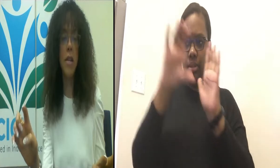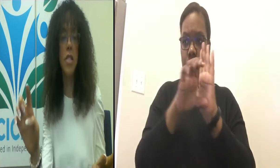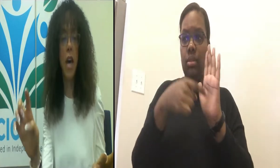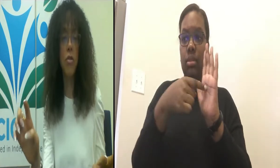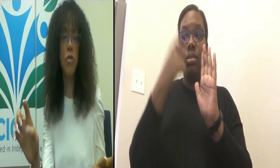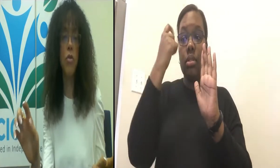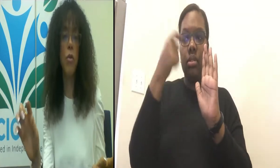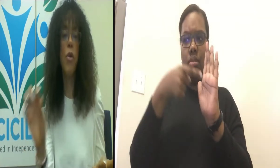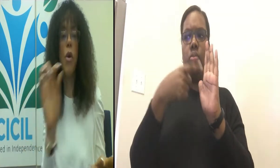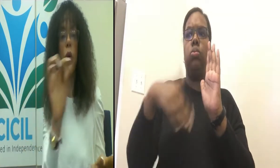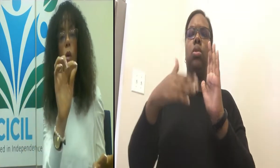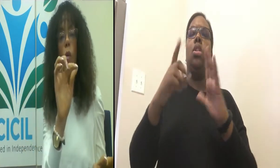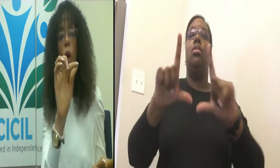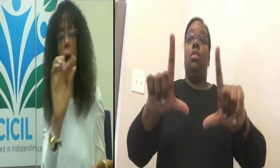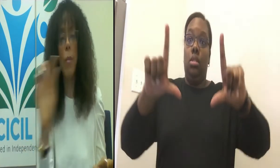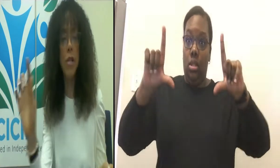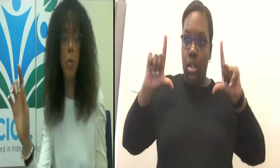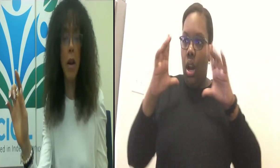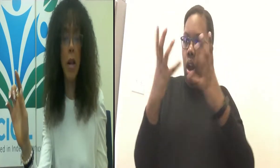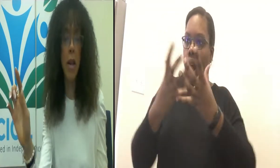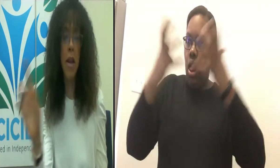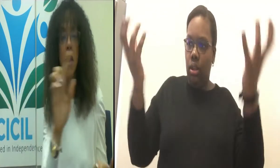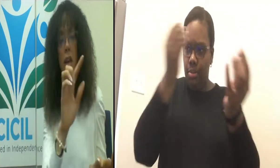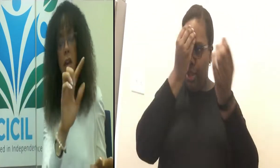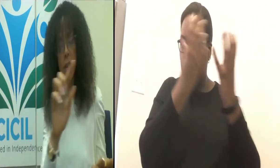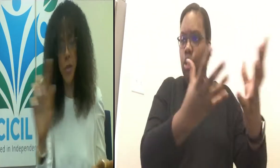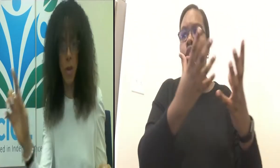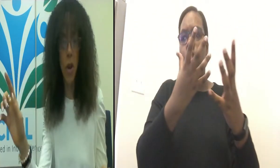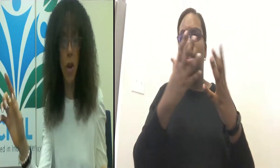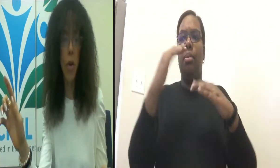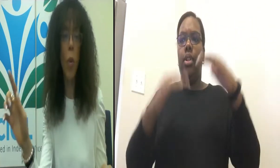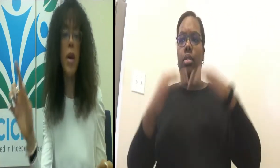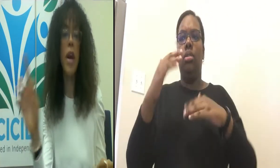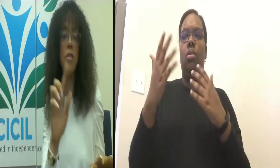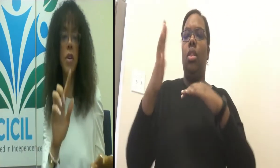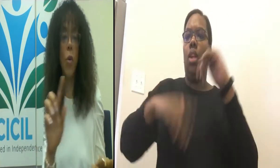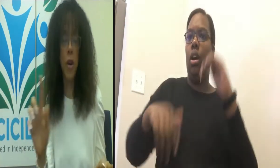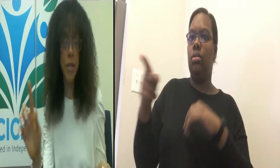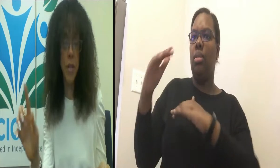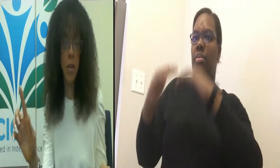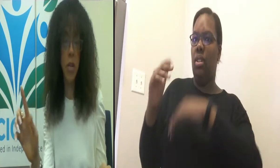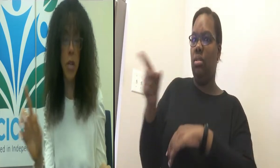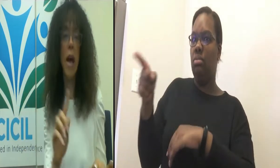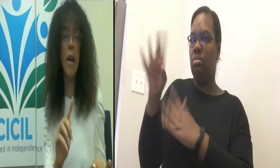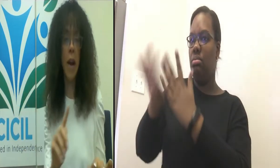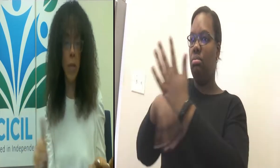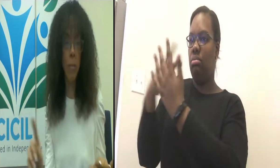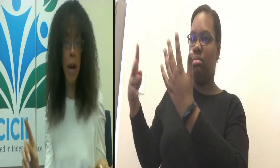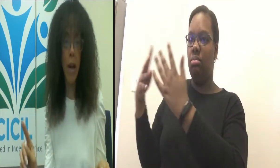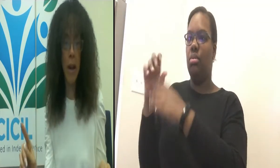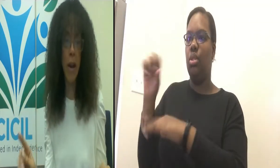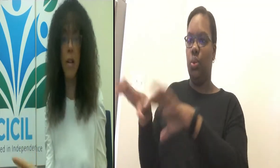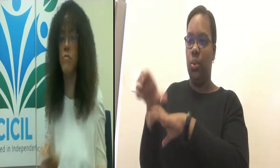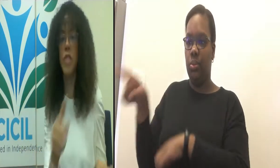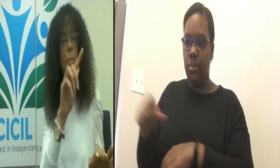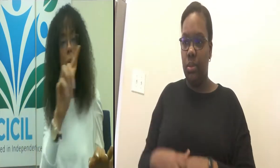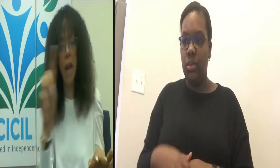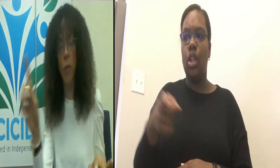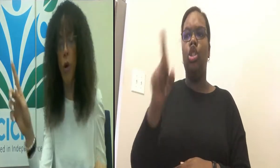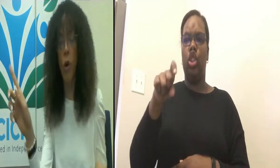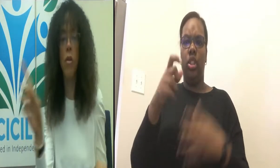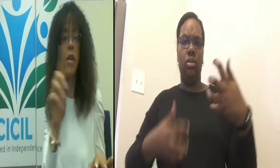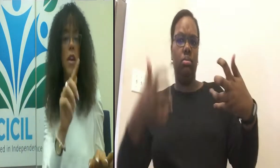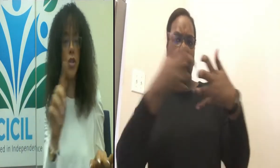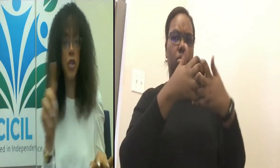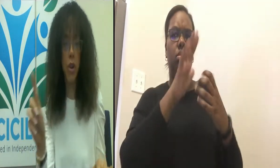and it should accurately tell you how much money is going out of the